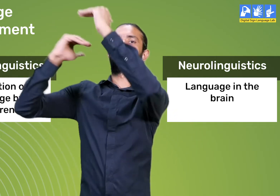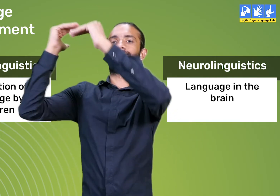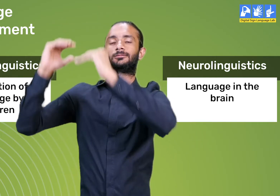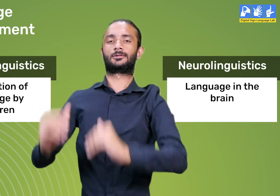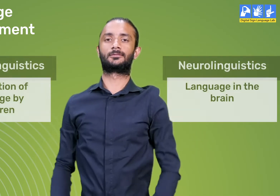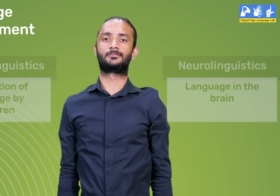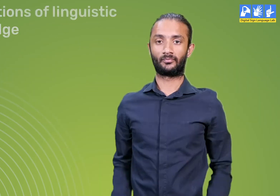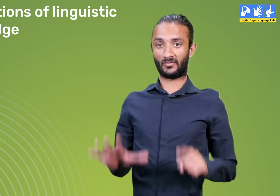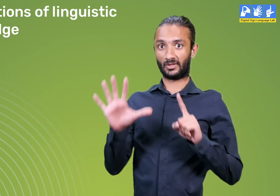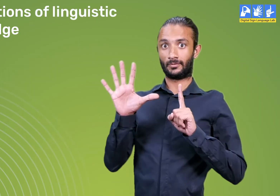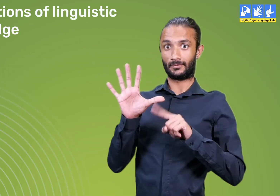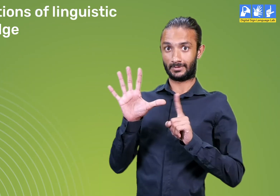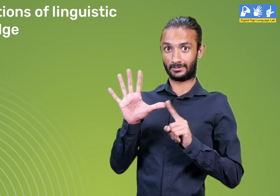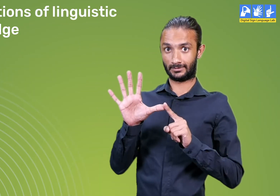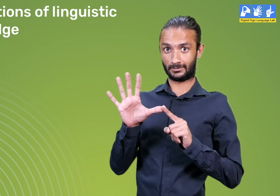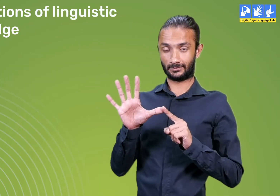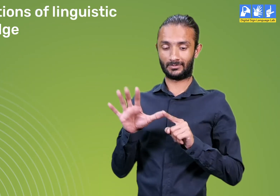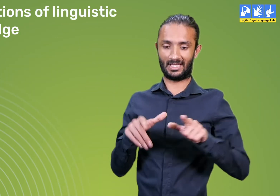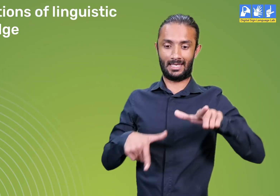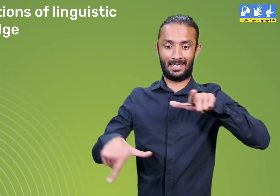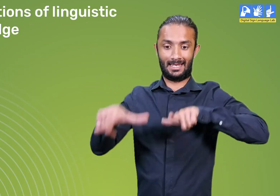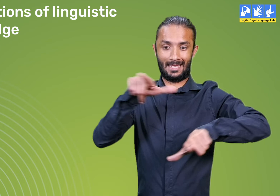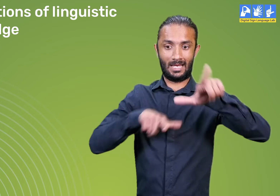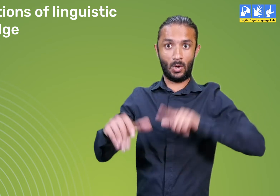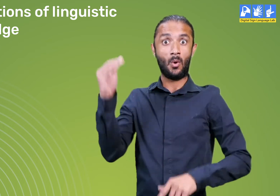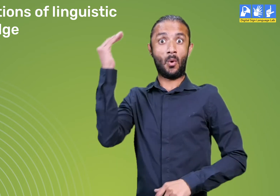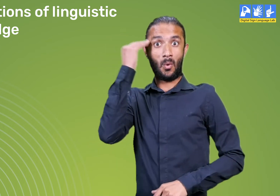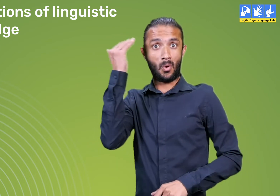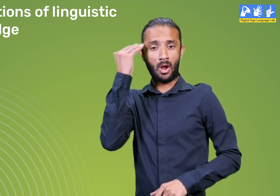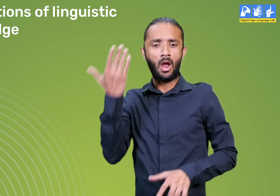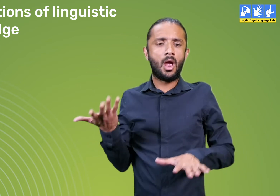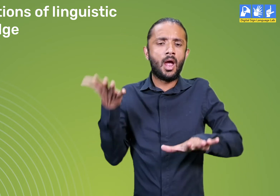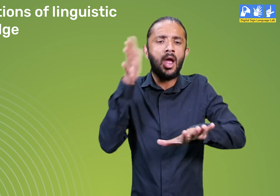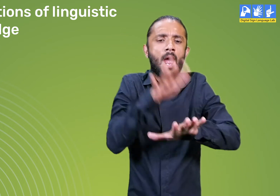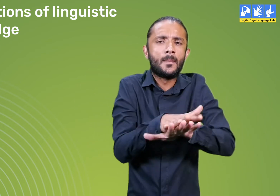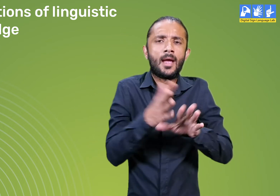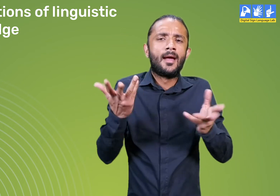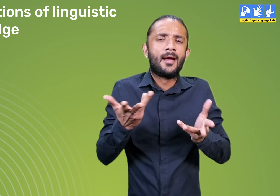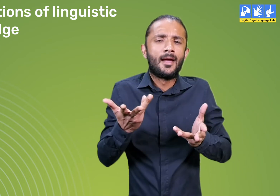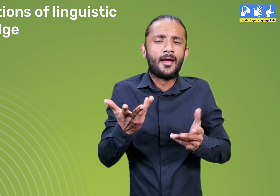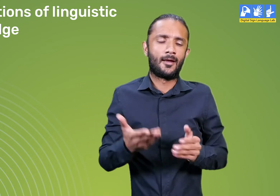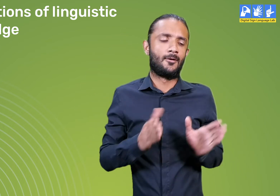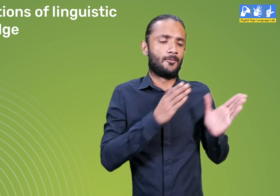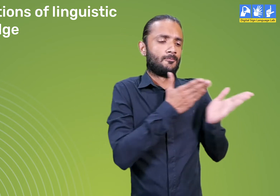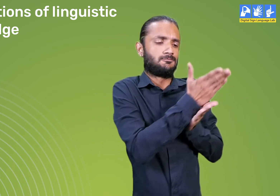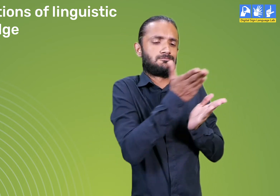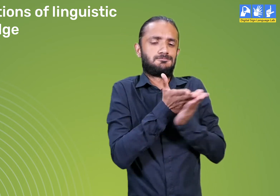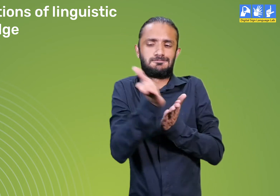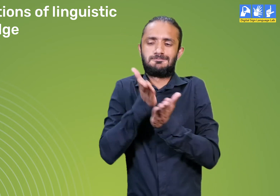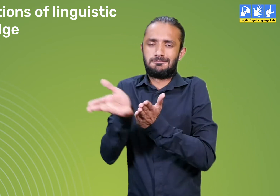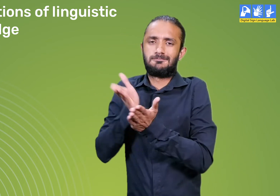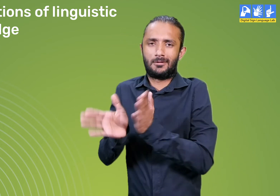5. the application of linguistic knowledge it includes various methods and ways ,